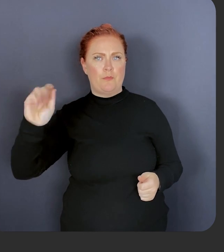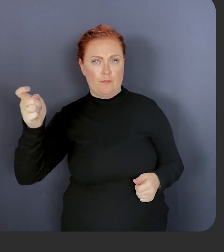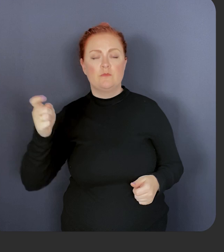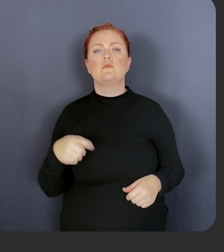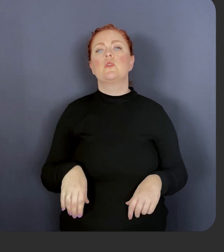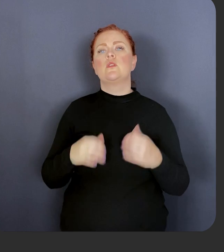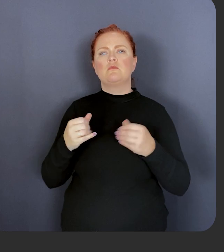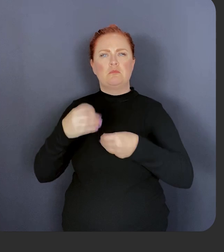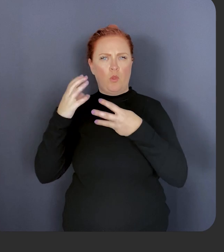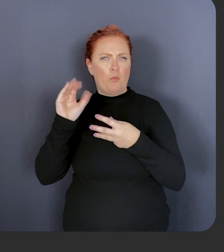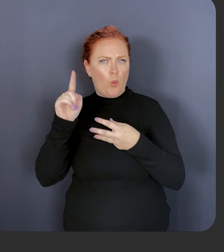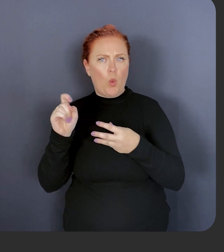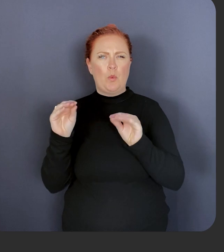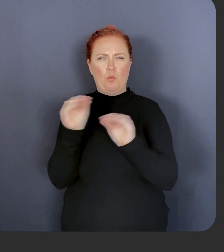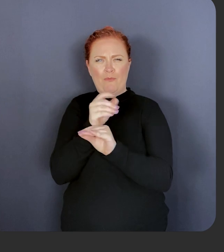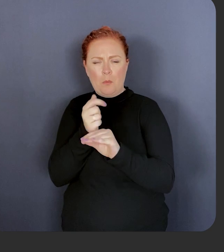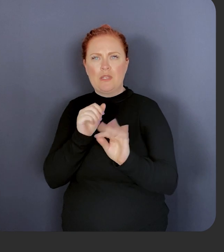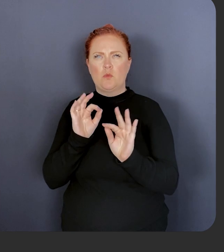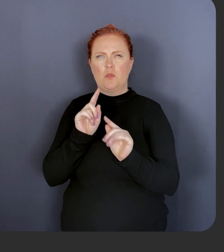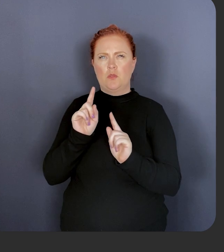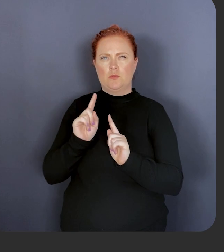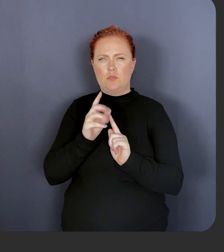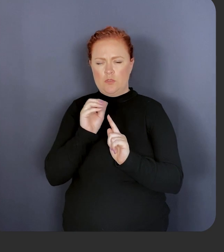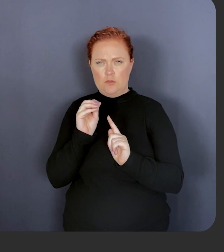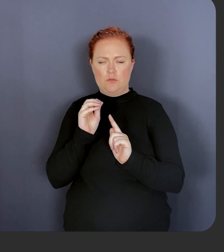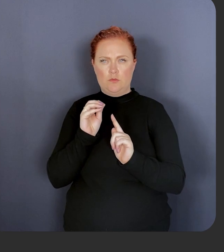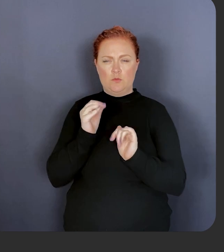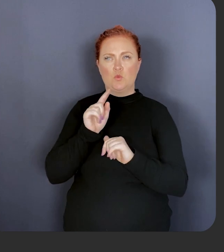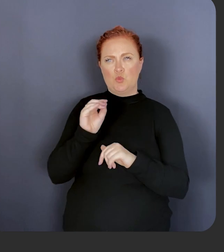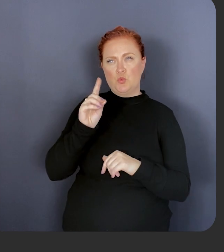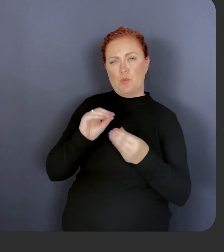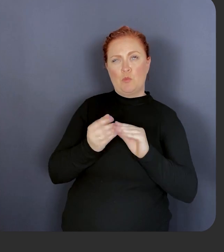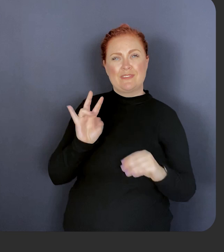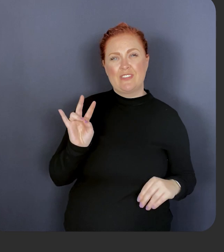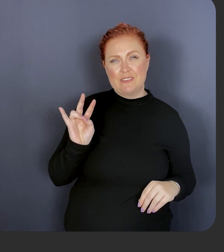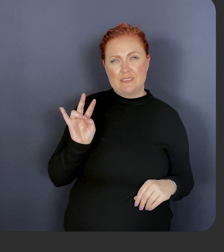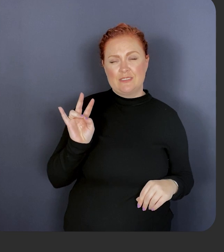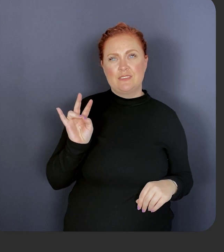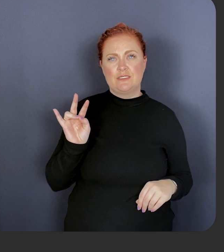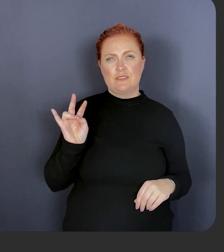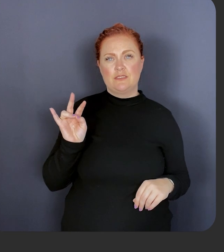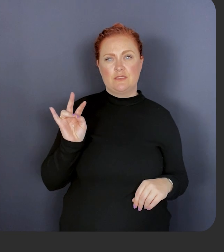we're going to swap here-- and we go To Do item seven, we can